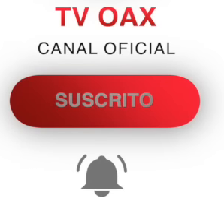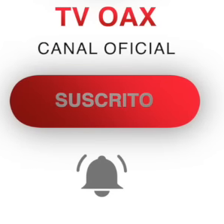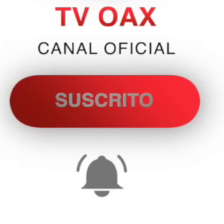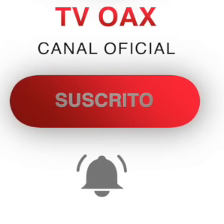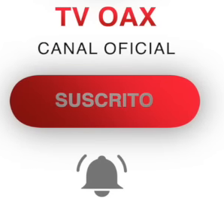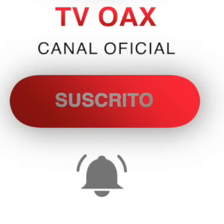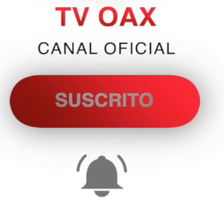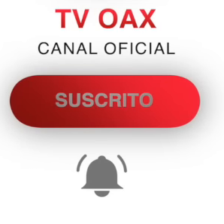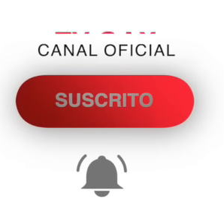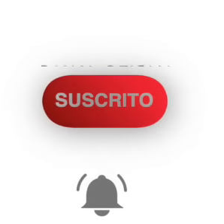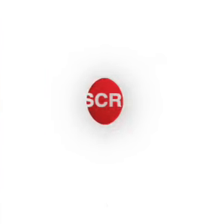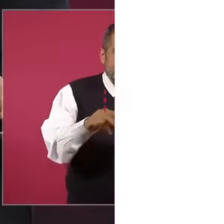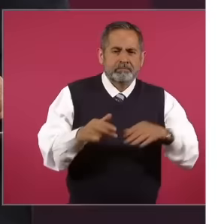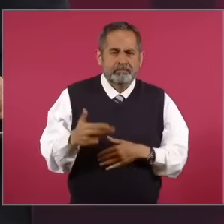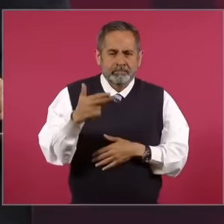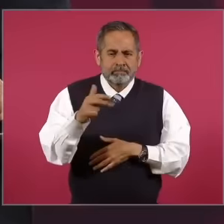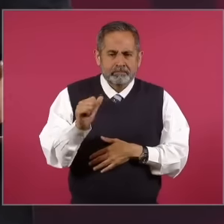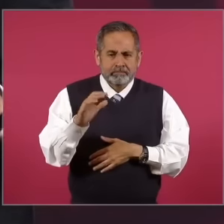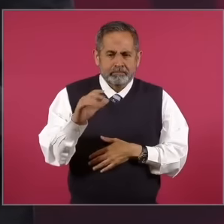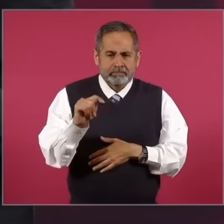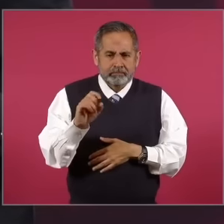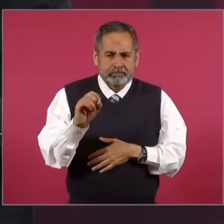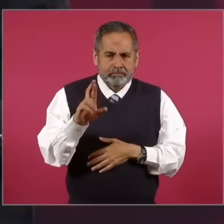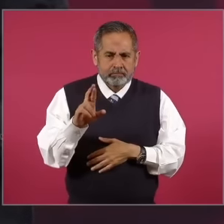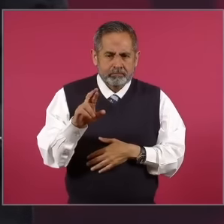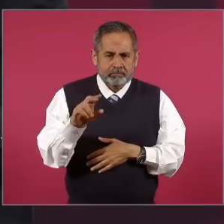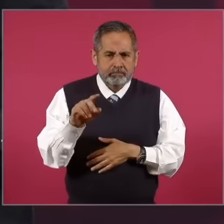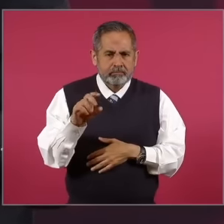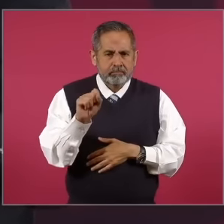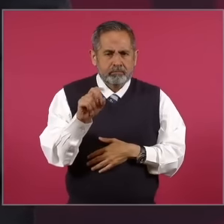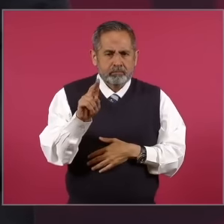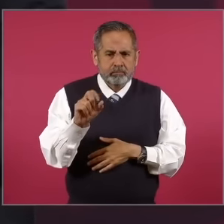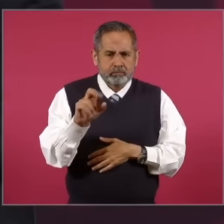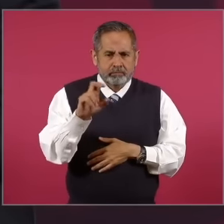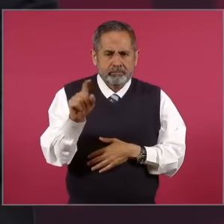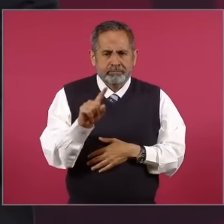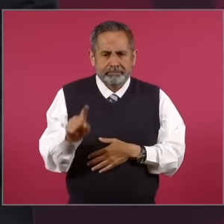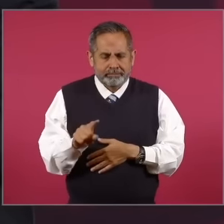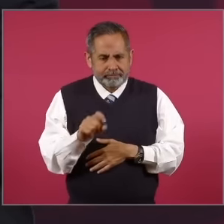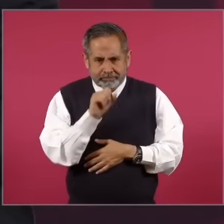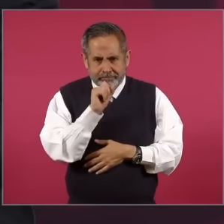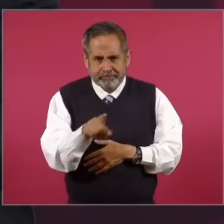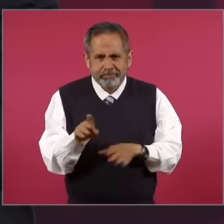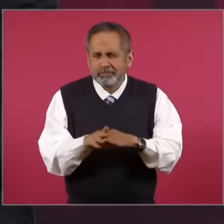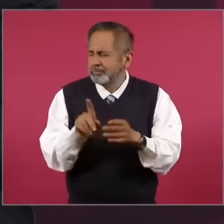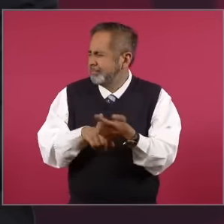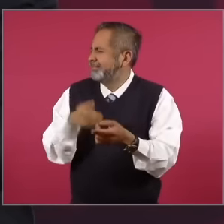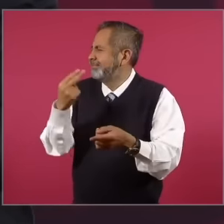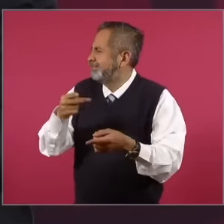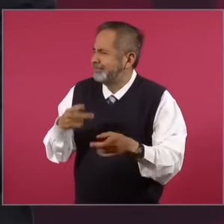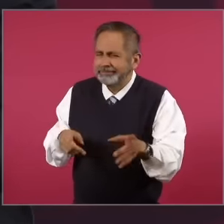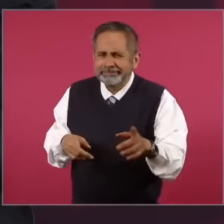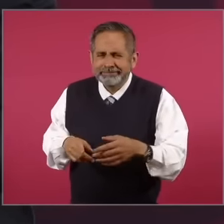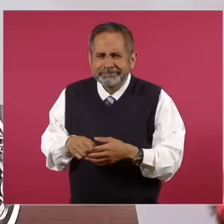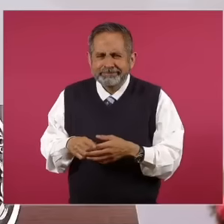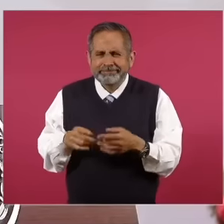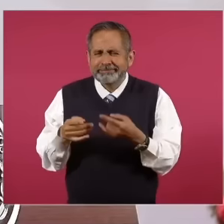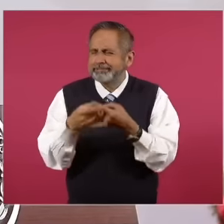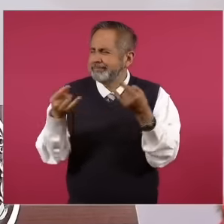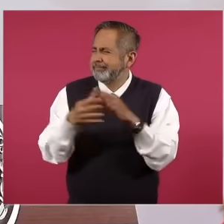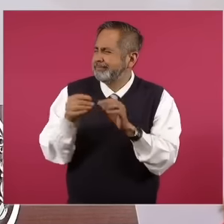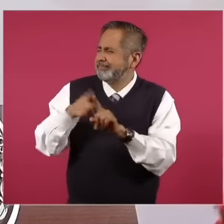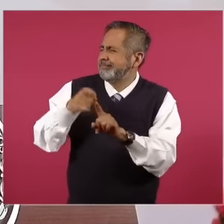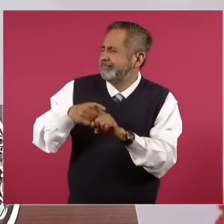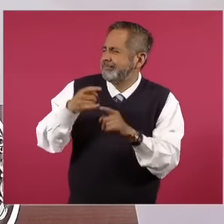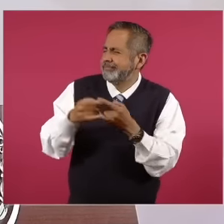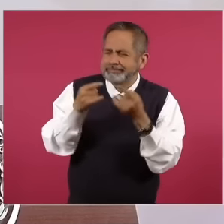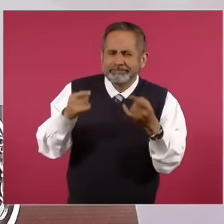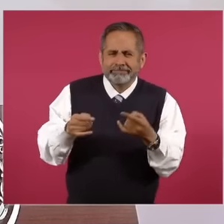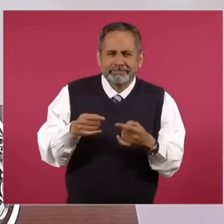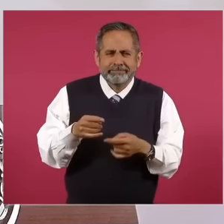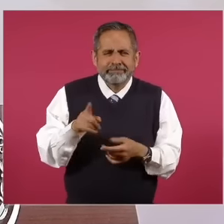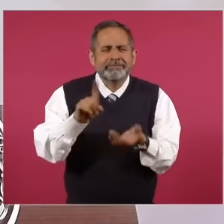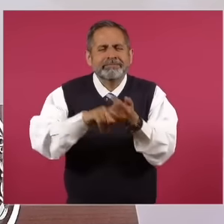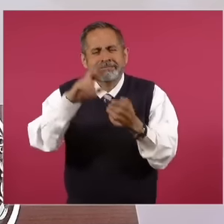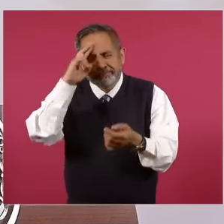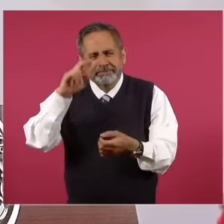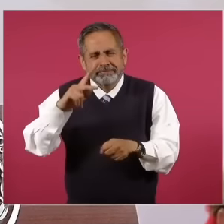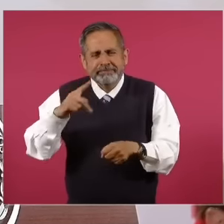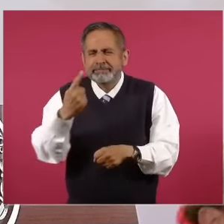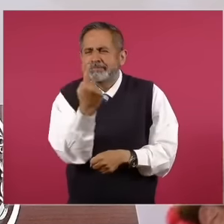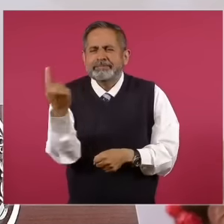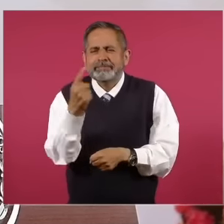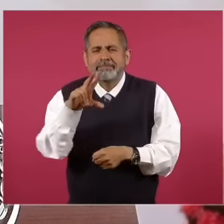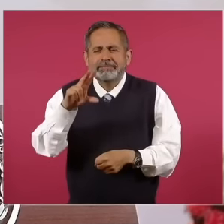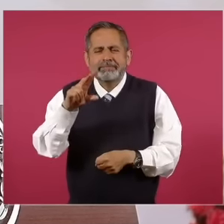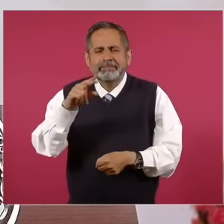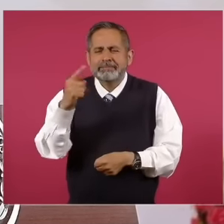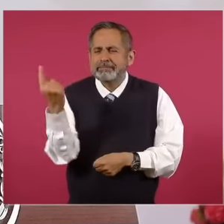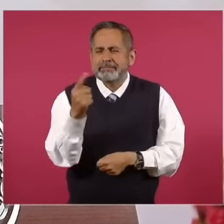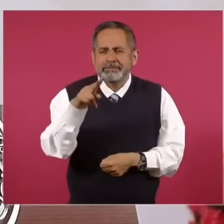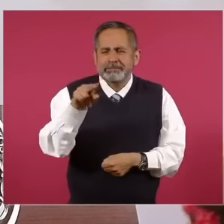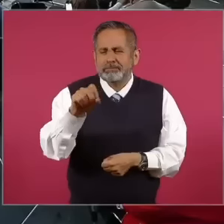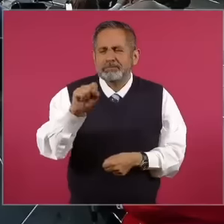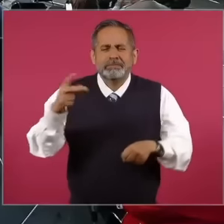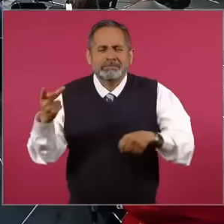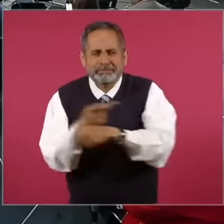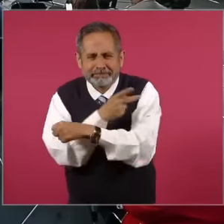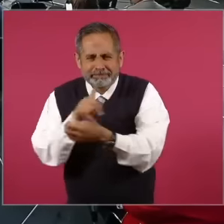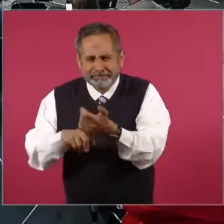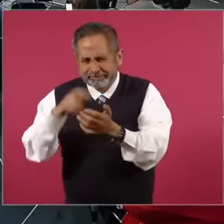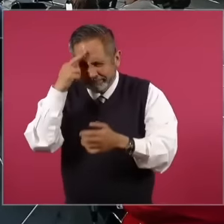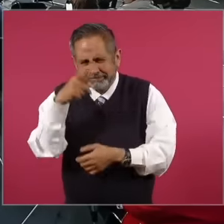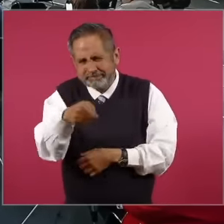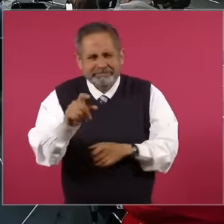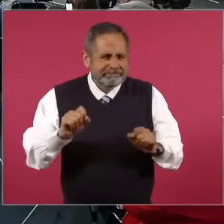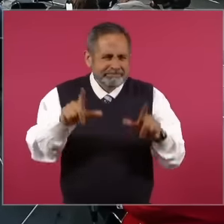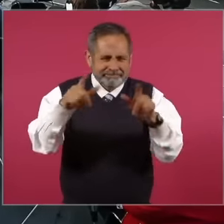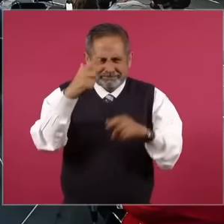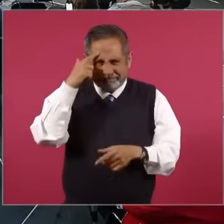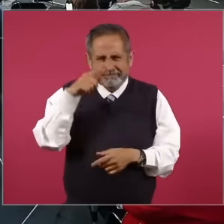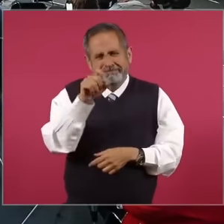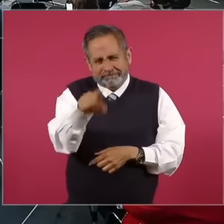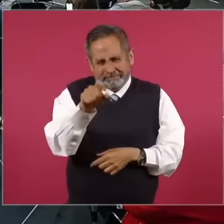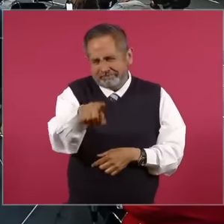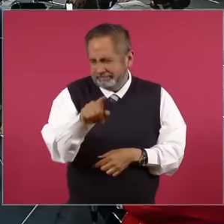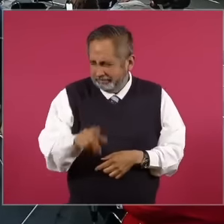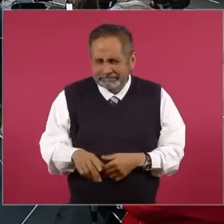Suárez. What was the name of Héctor Suárez's section? What's wrong with us? What's wrong with us, put it again where